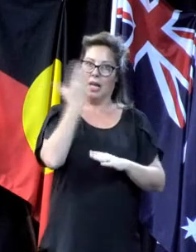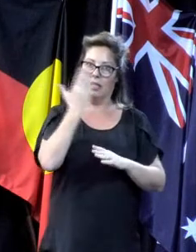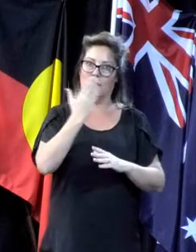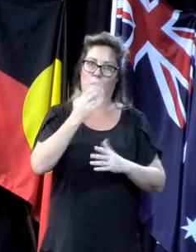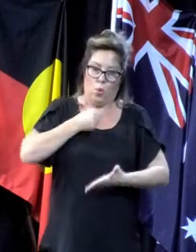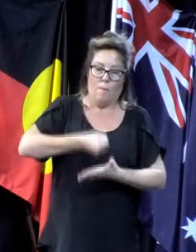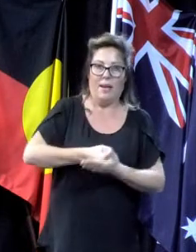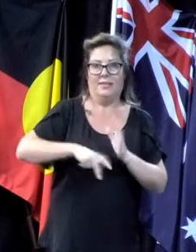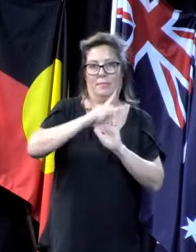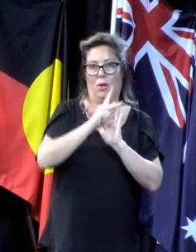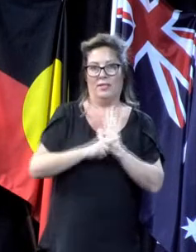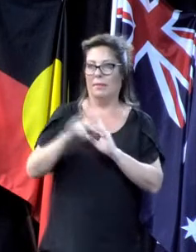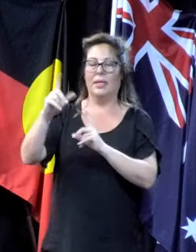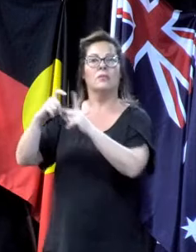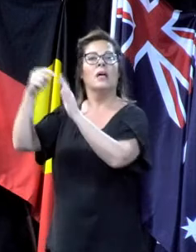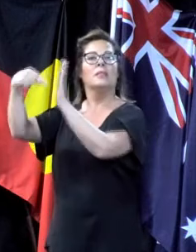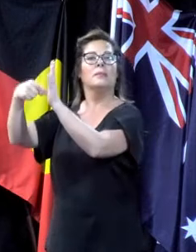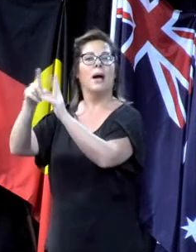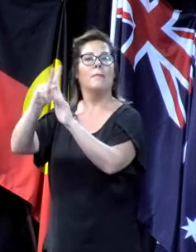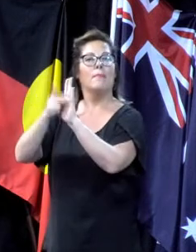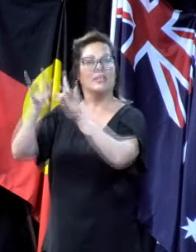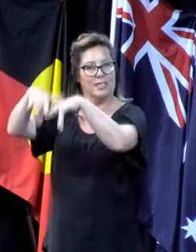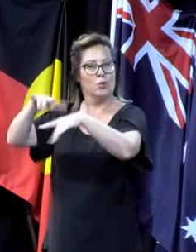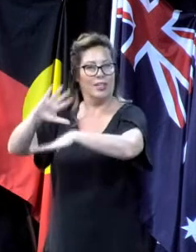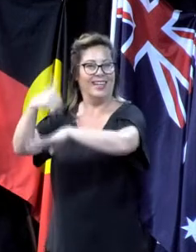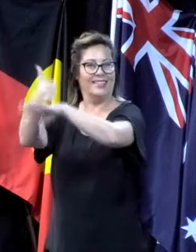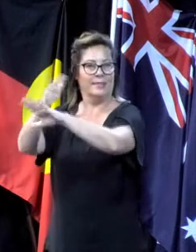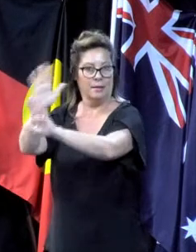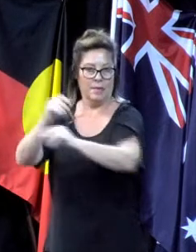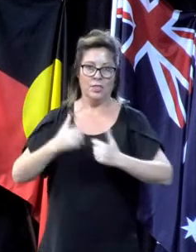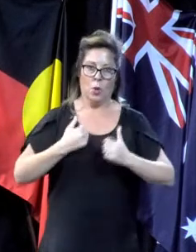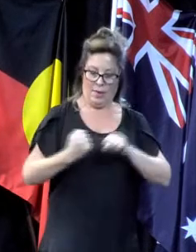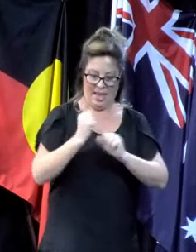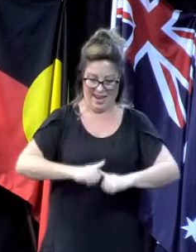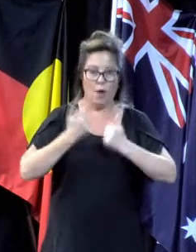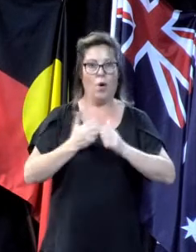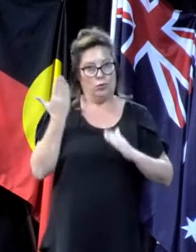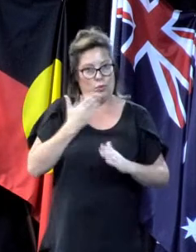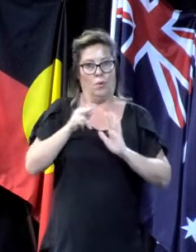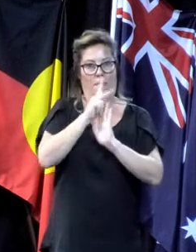and an action plan to help guide us. And then, in term four is when we worked really heavily